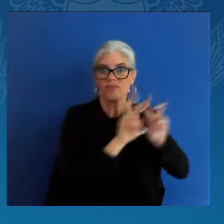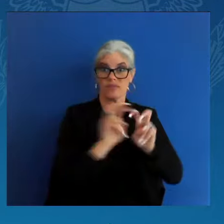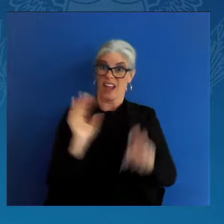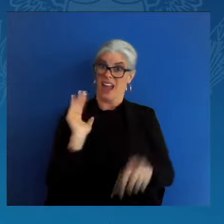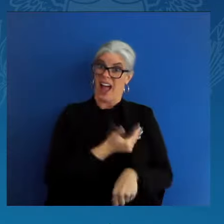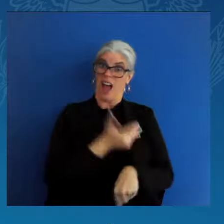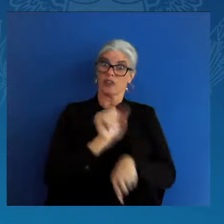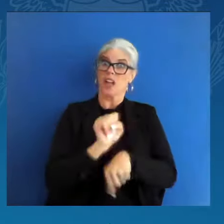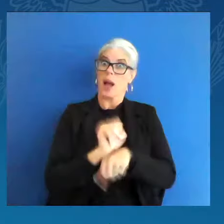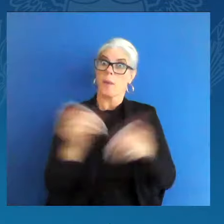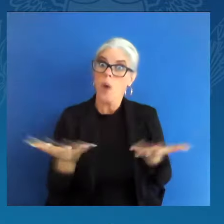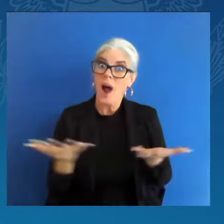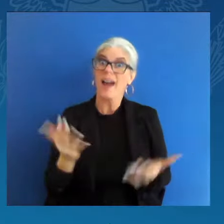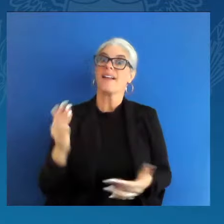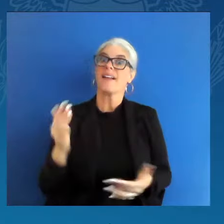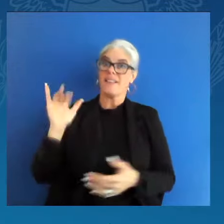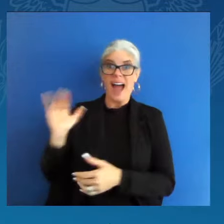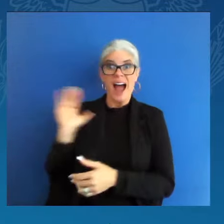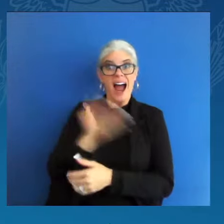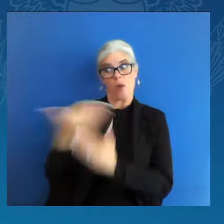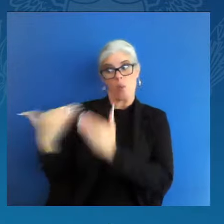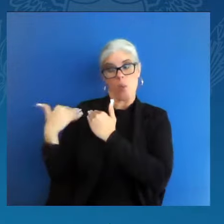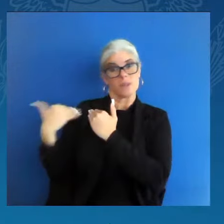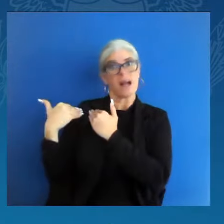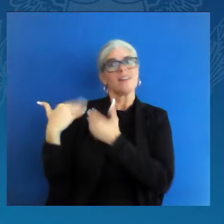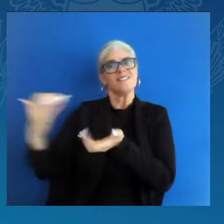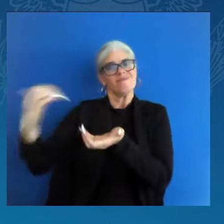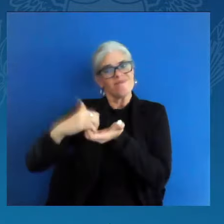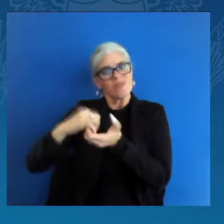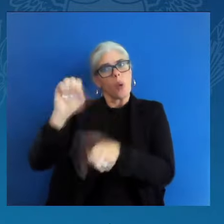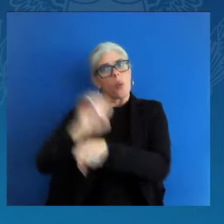And may God bless the United States of America. Thank you.